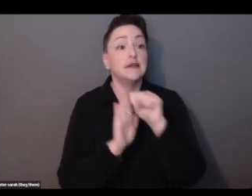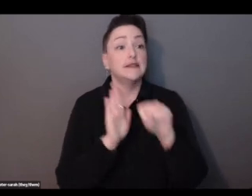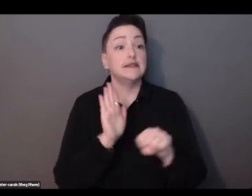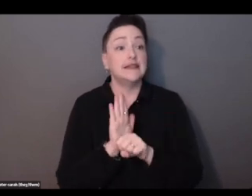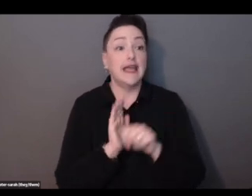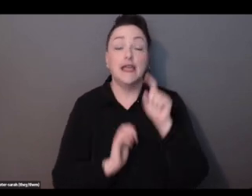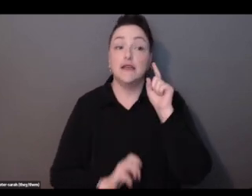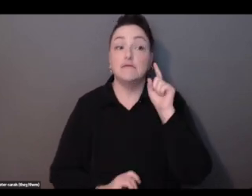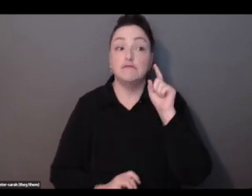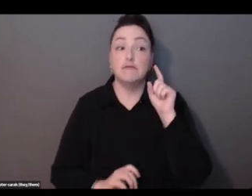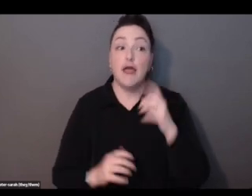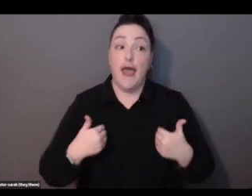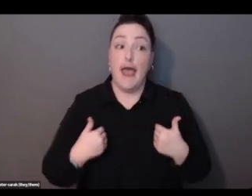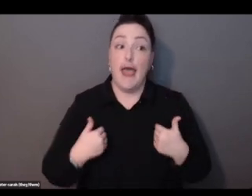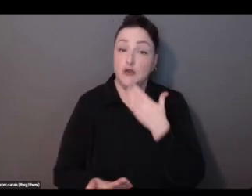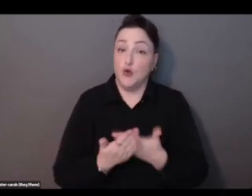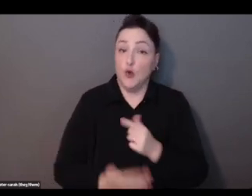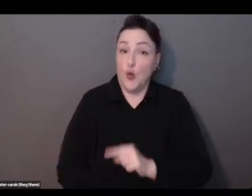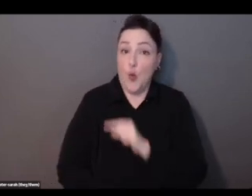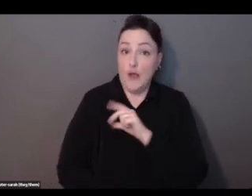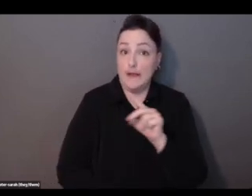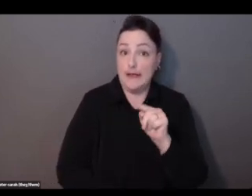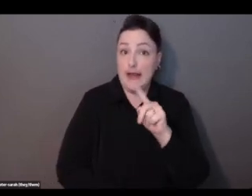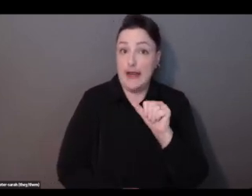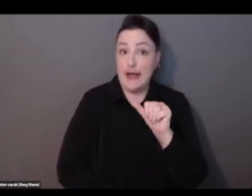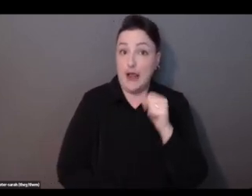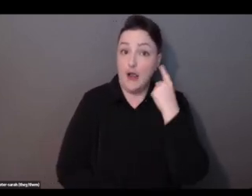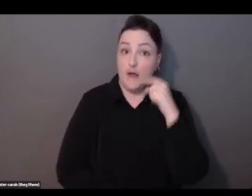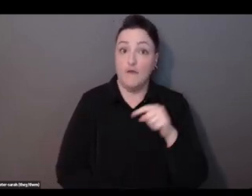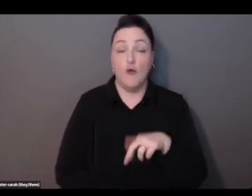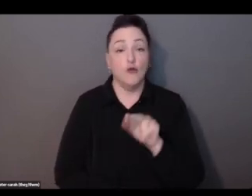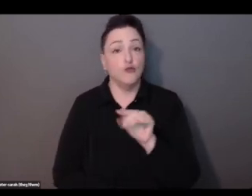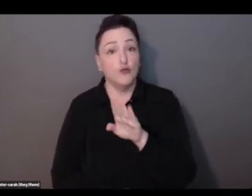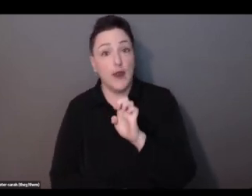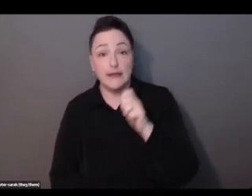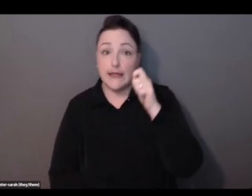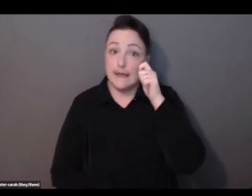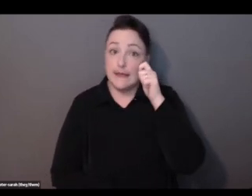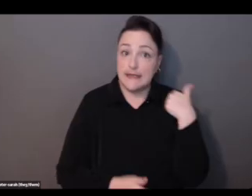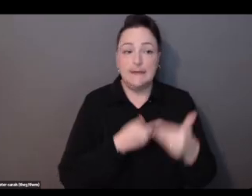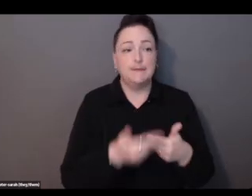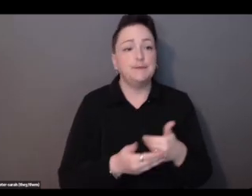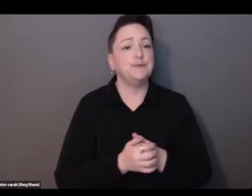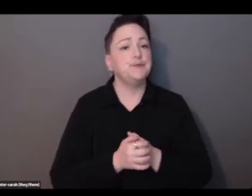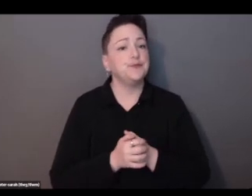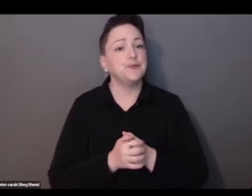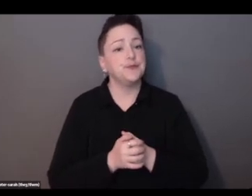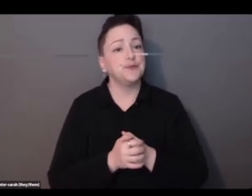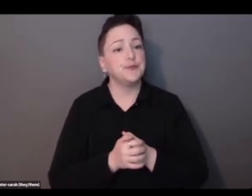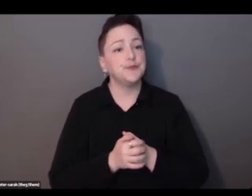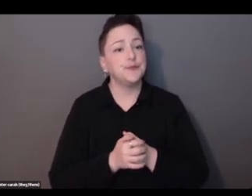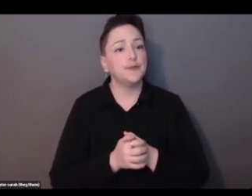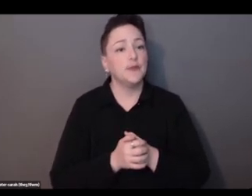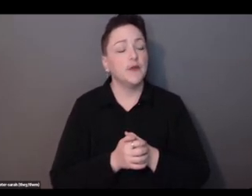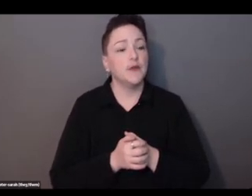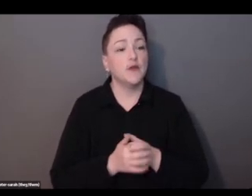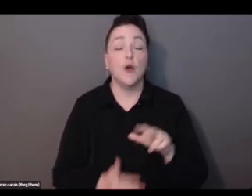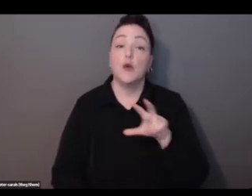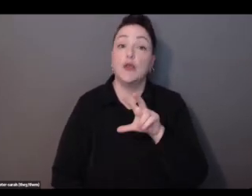I believe Oklahoma does. Here we see about 50,000 adults in Oklahoma receive Medicaid LTSS